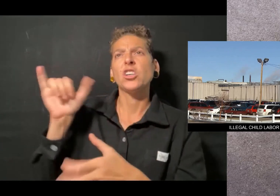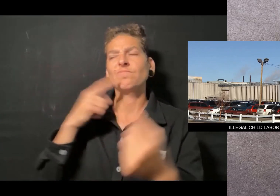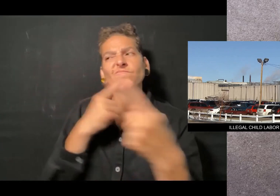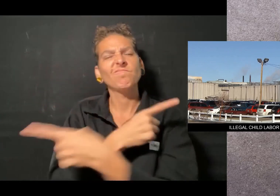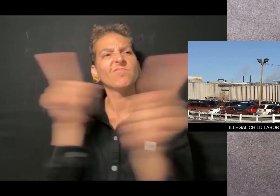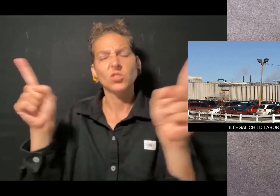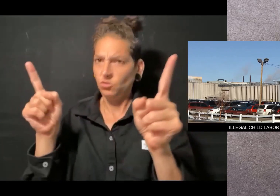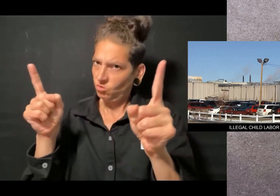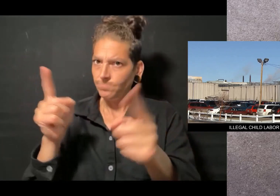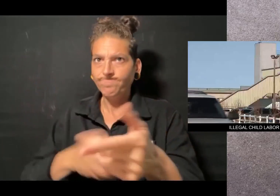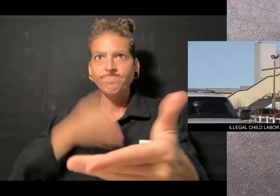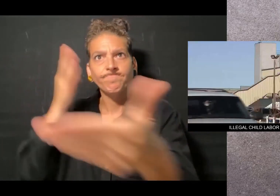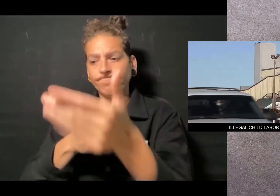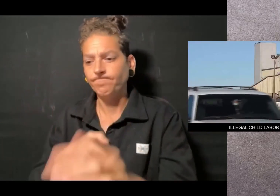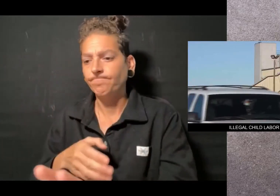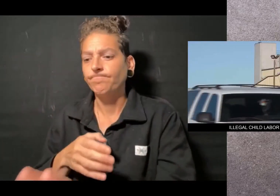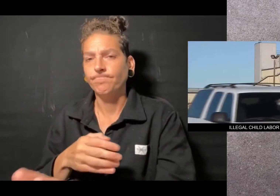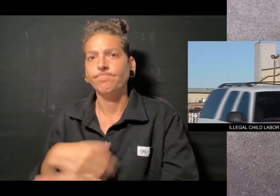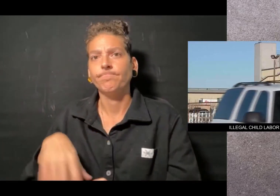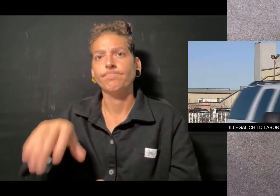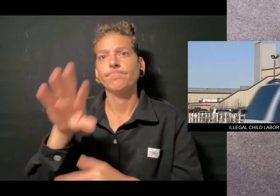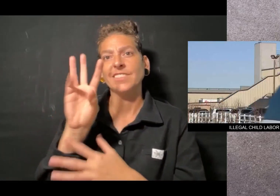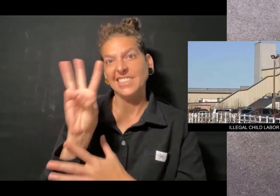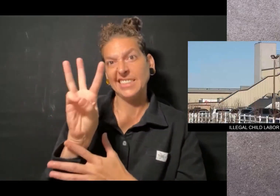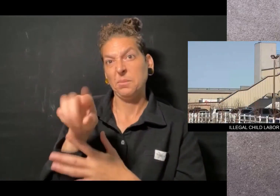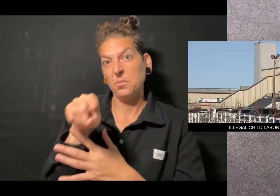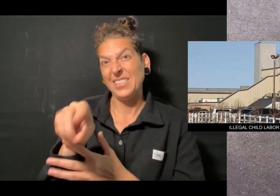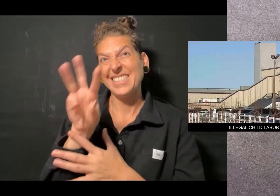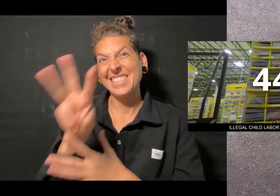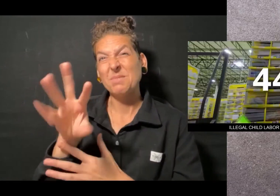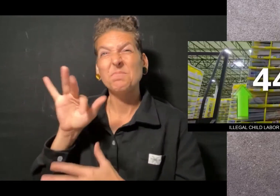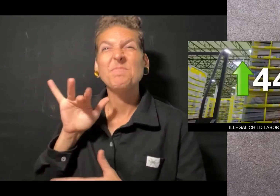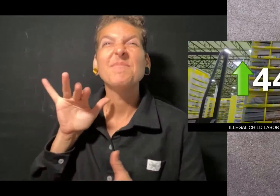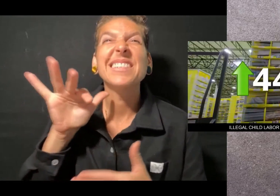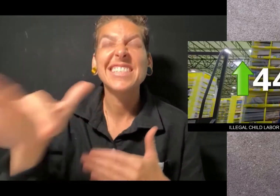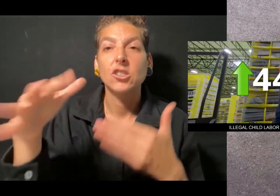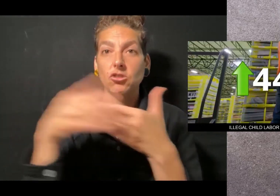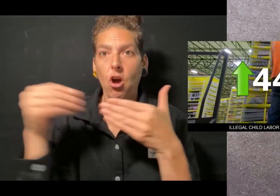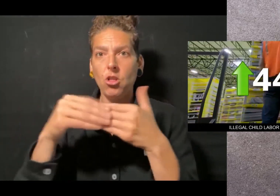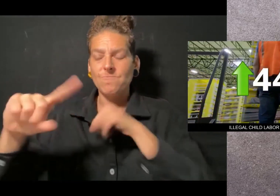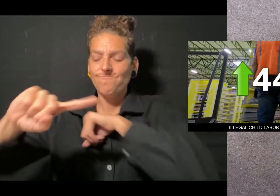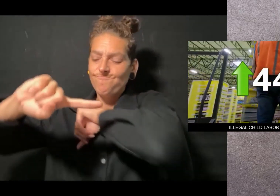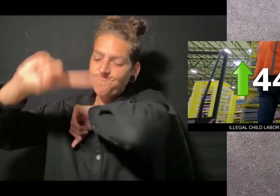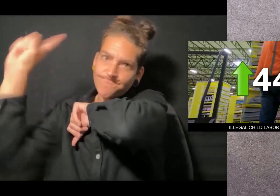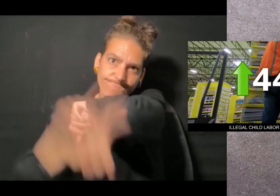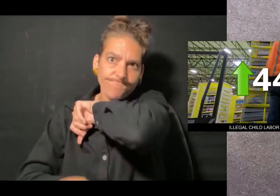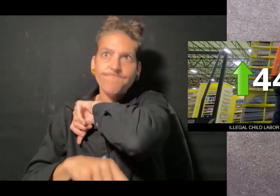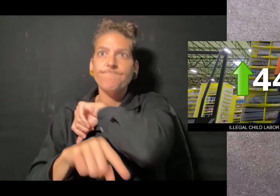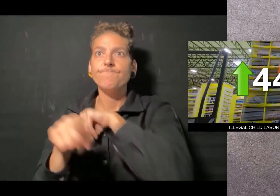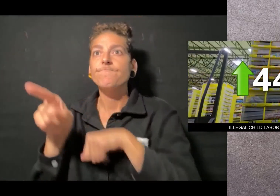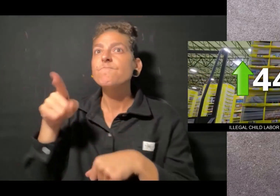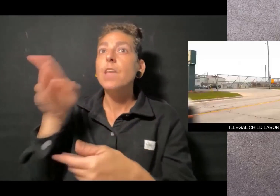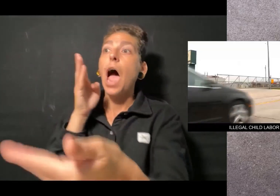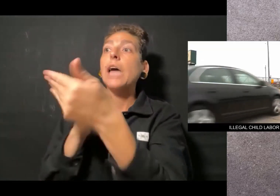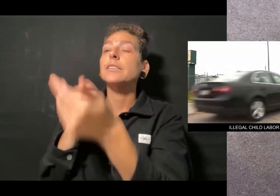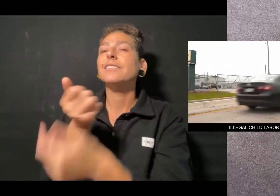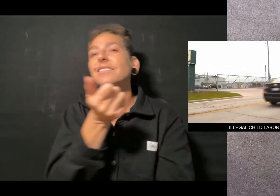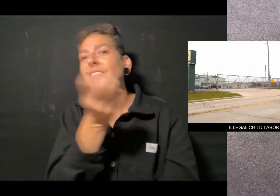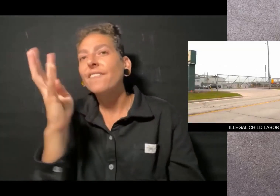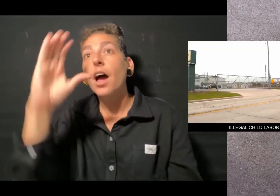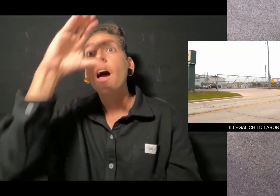the Labor Department also announced it issued $6.6 million in penalties against several